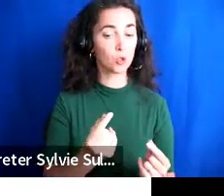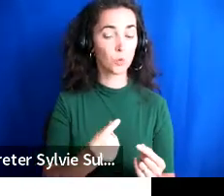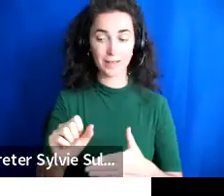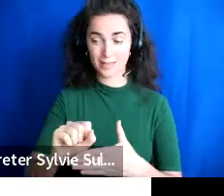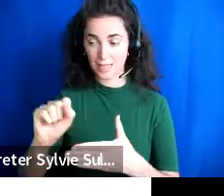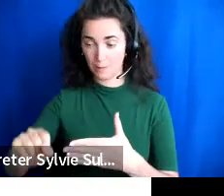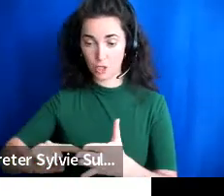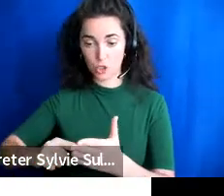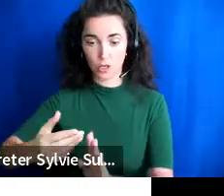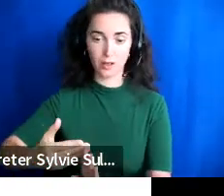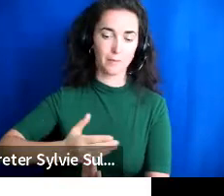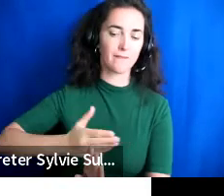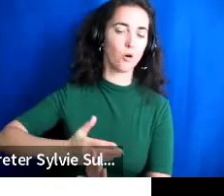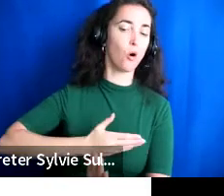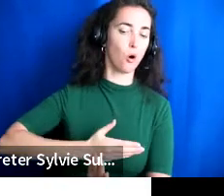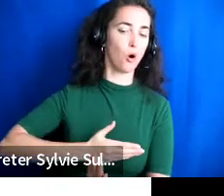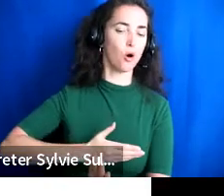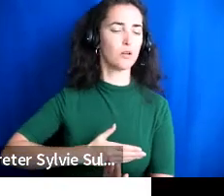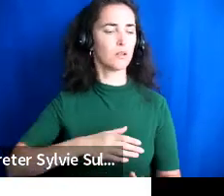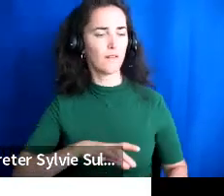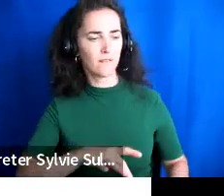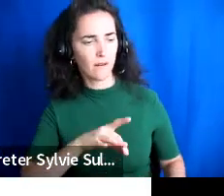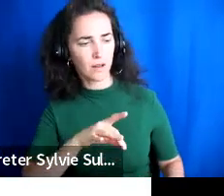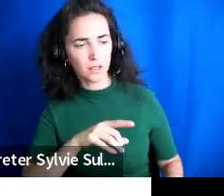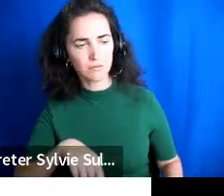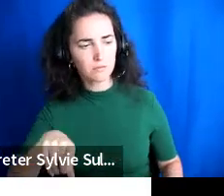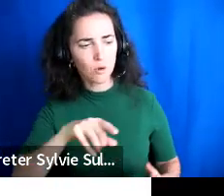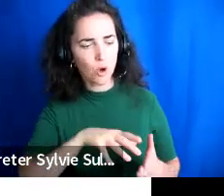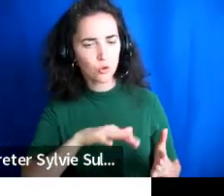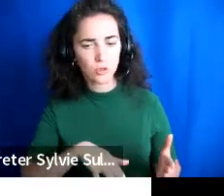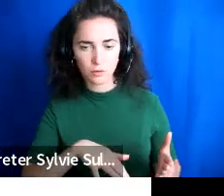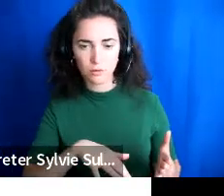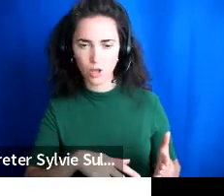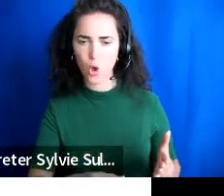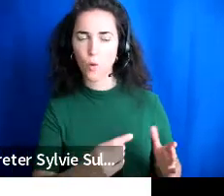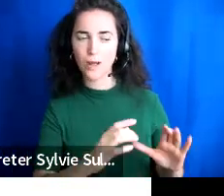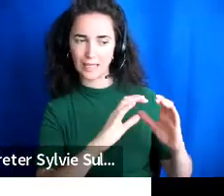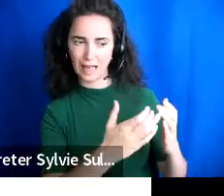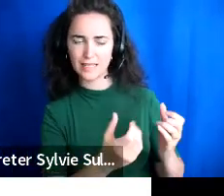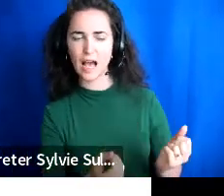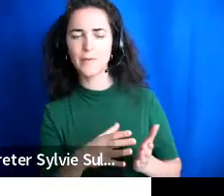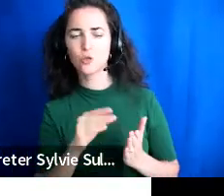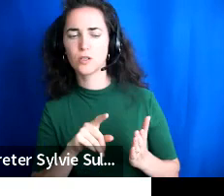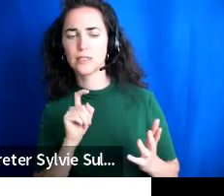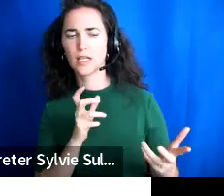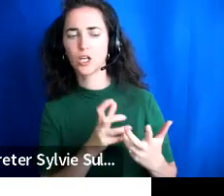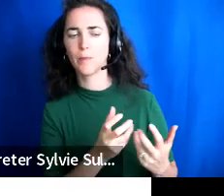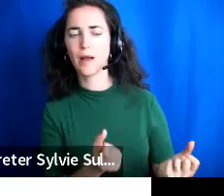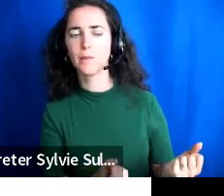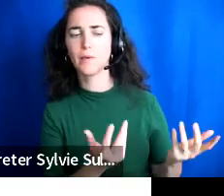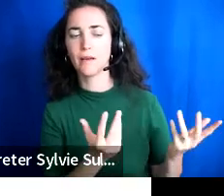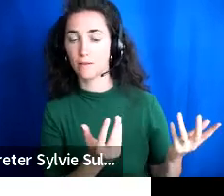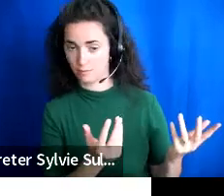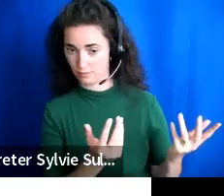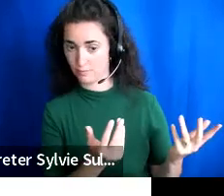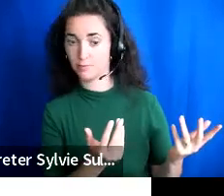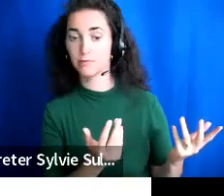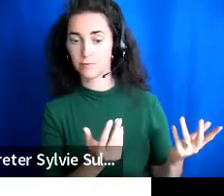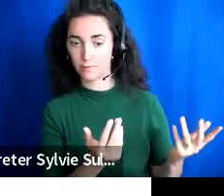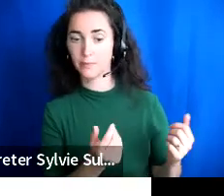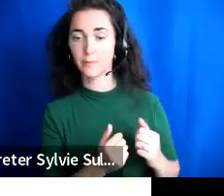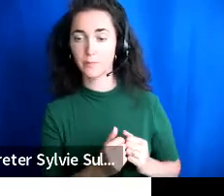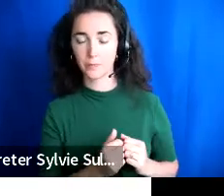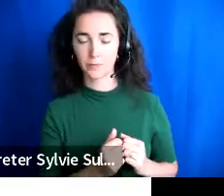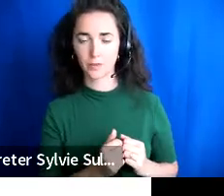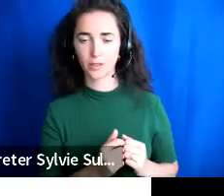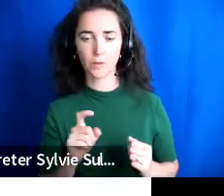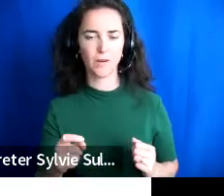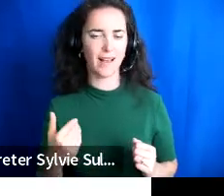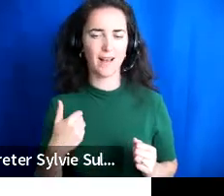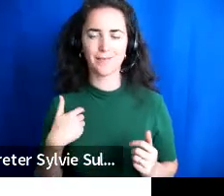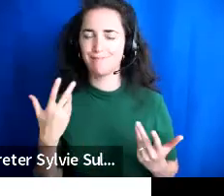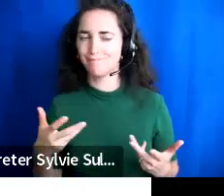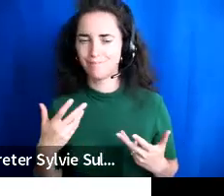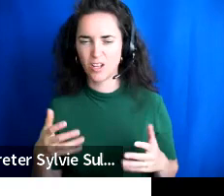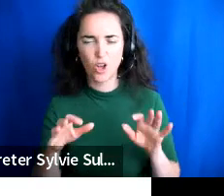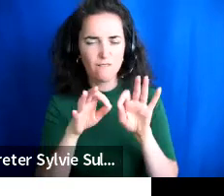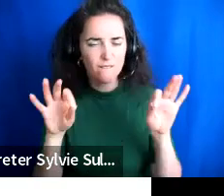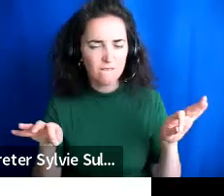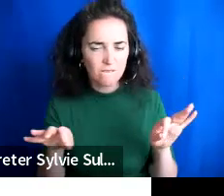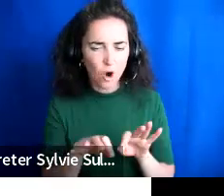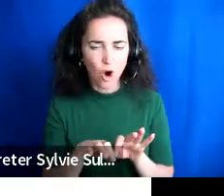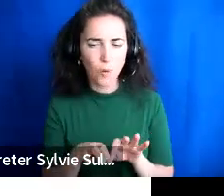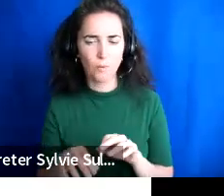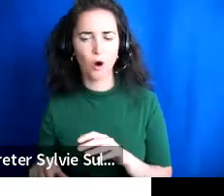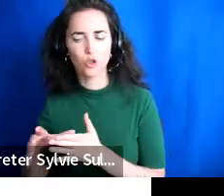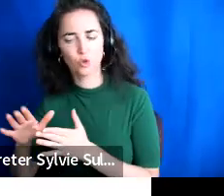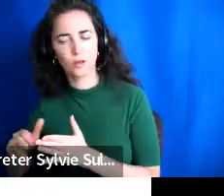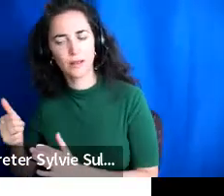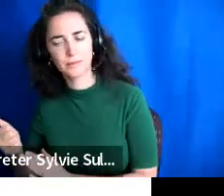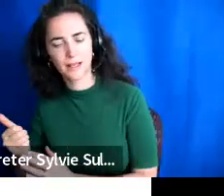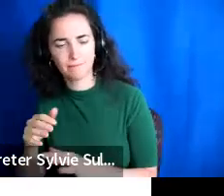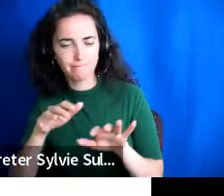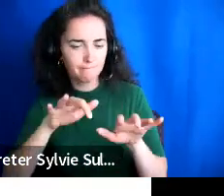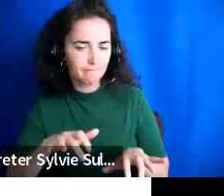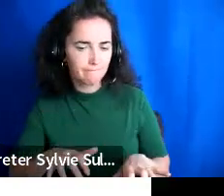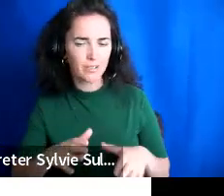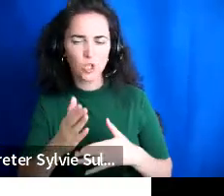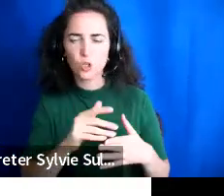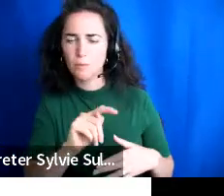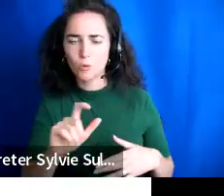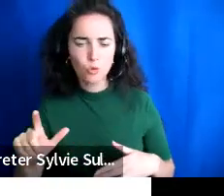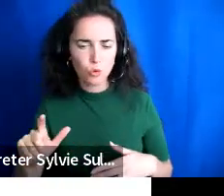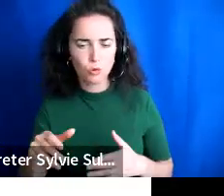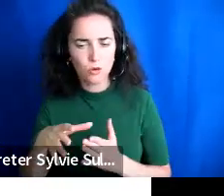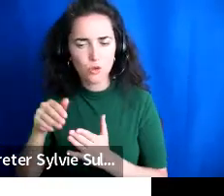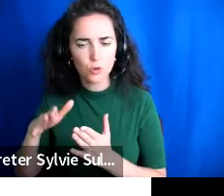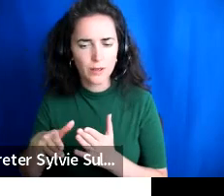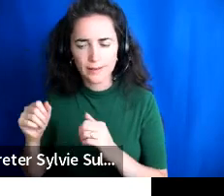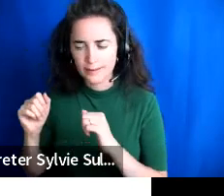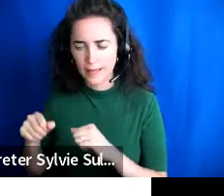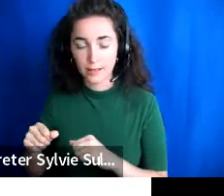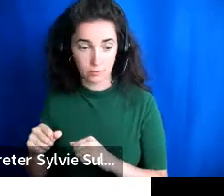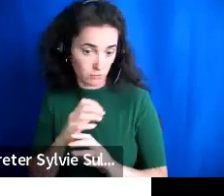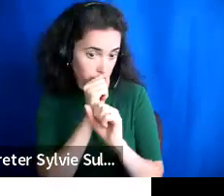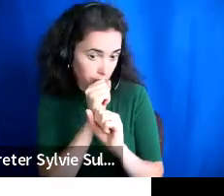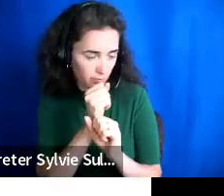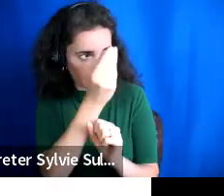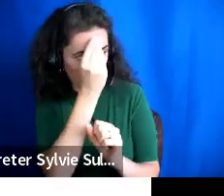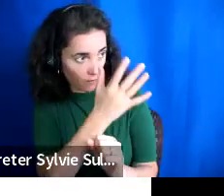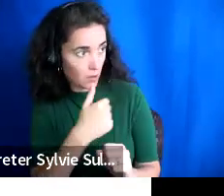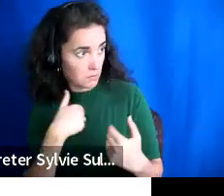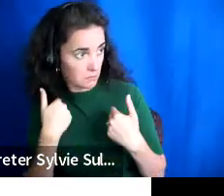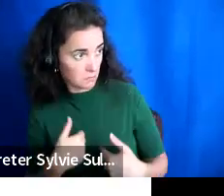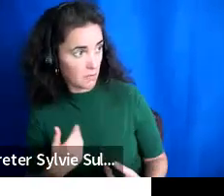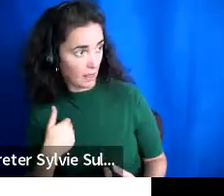Find out. Students in a particular course would need a accommodations, and they need to have some kind of a form or some kind of a disclosure instrument where a student can hardly disclose that, and get